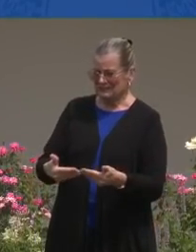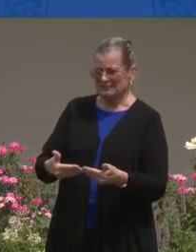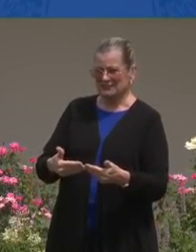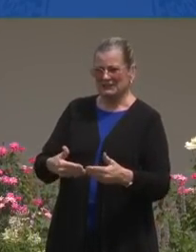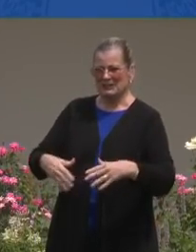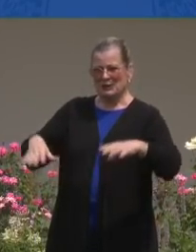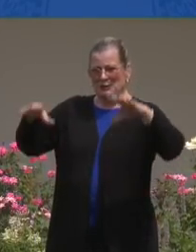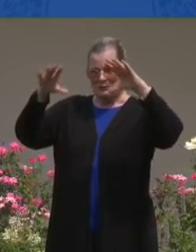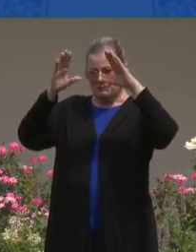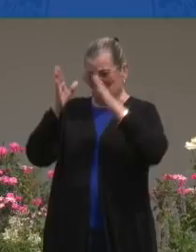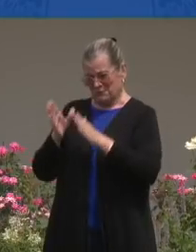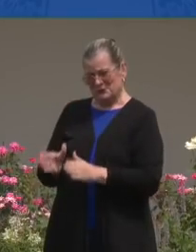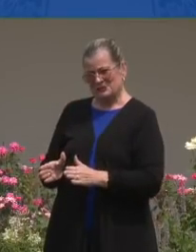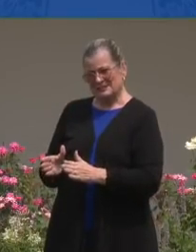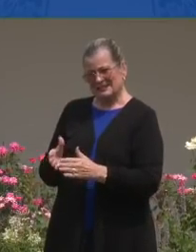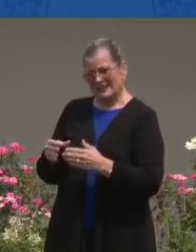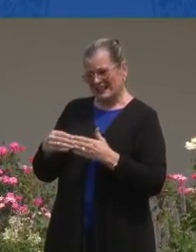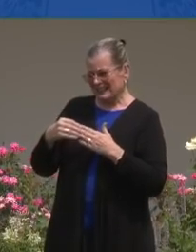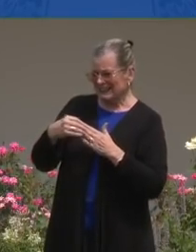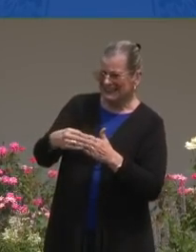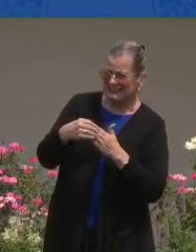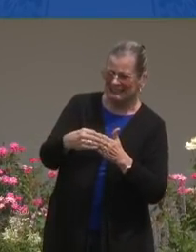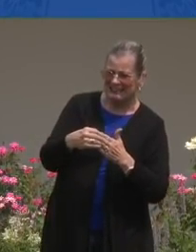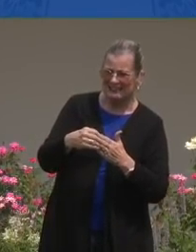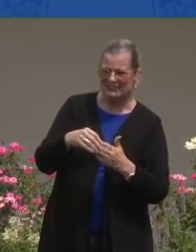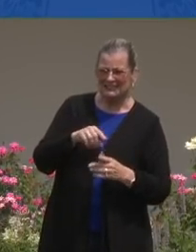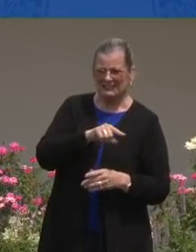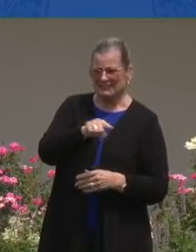a leader who exemplifies all of that.